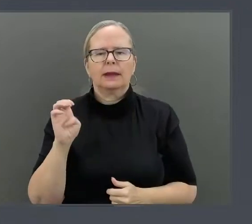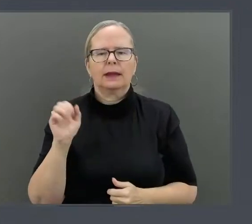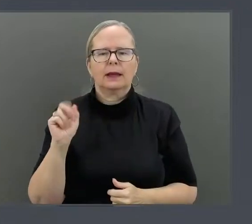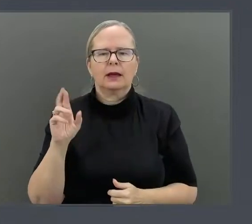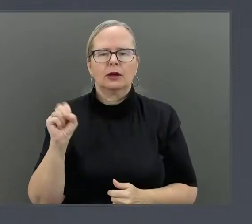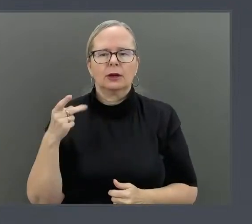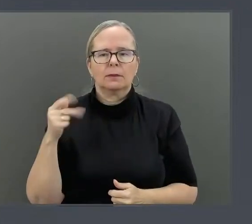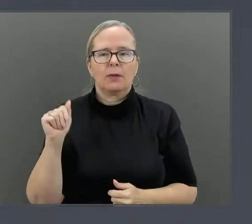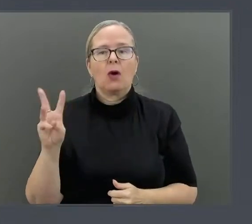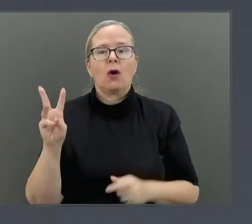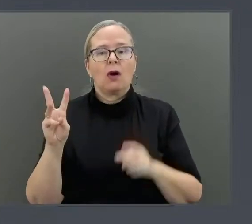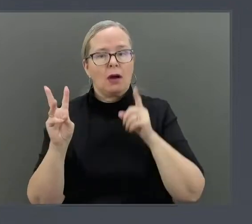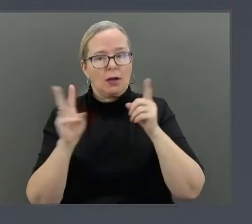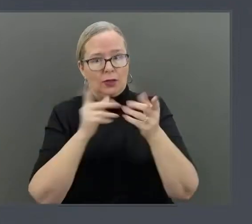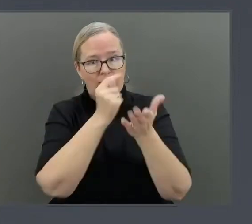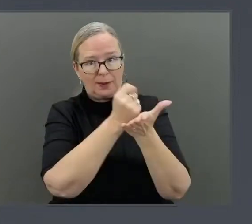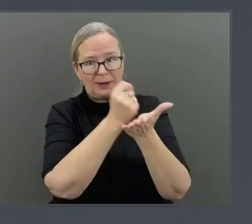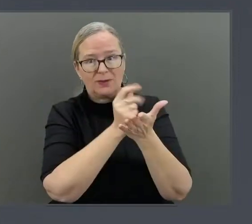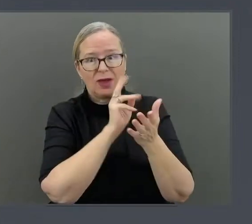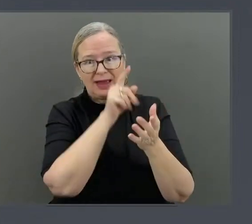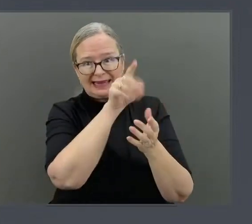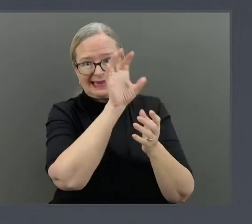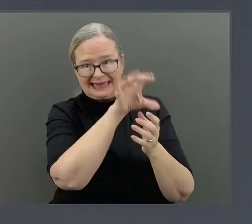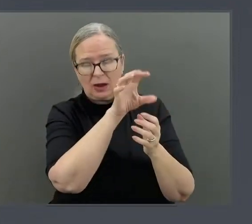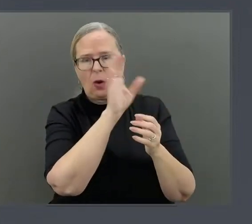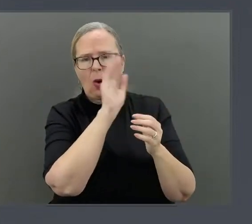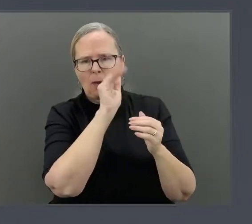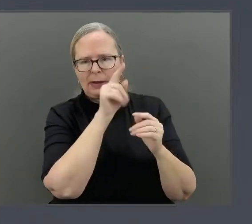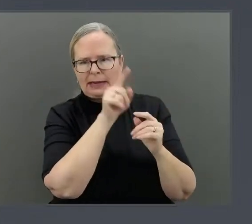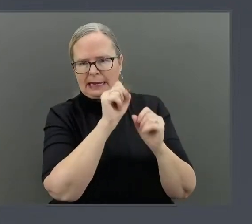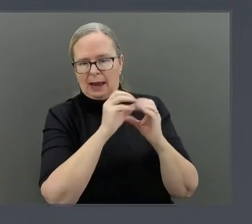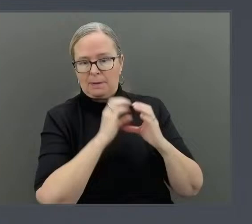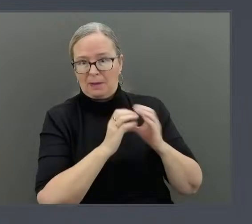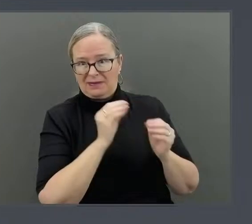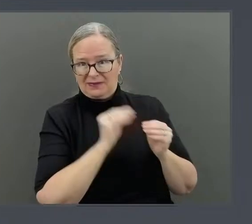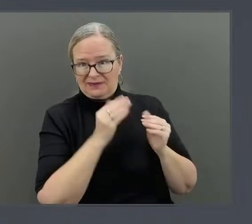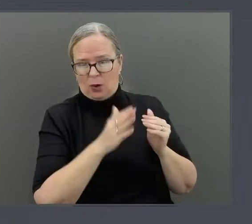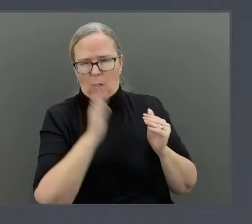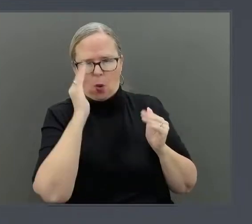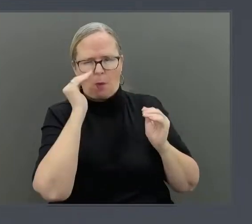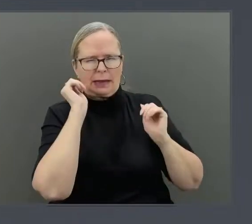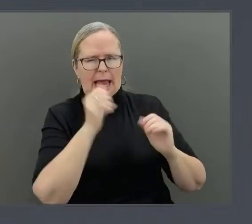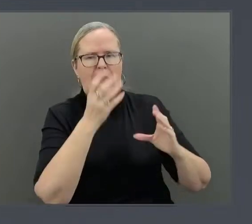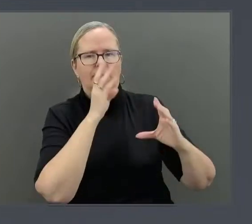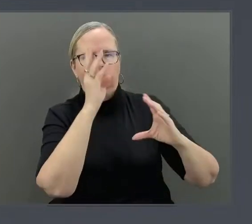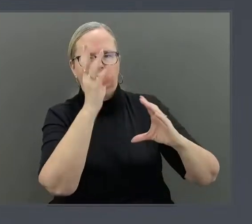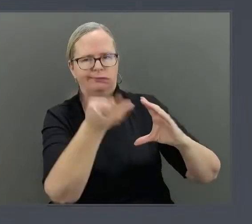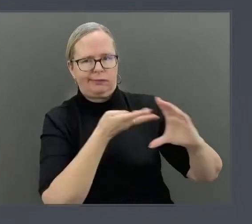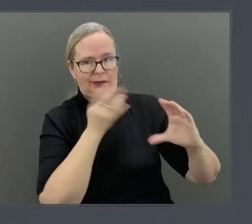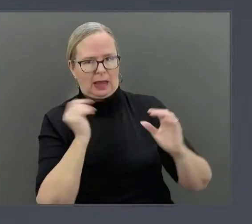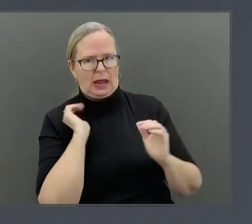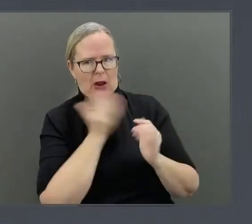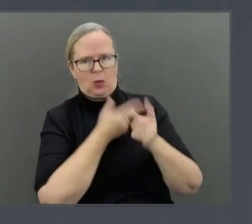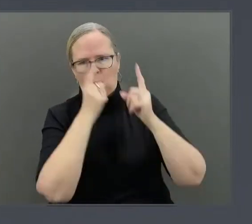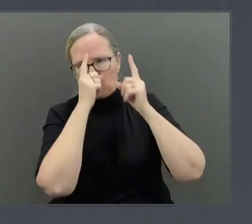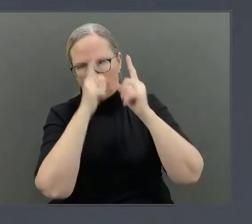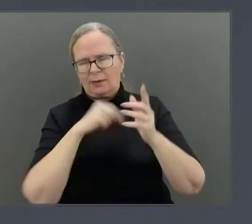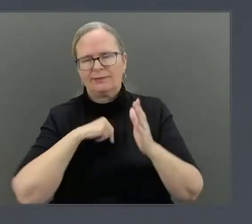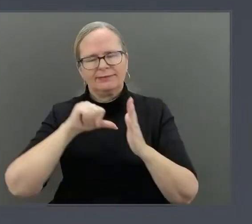and make sure that we have that regularity of water service so thank you everybody it can't be stressed enough we couldn't do it without all of you and we appreciate apprciate you for